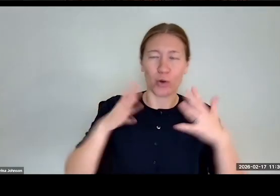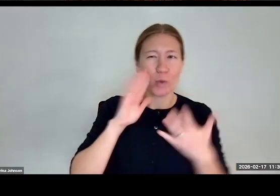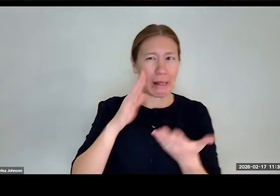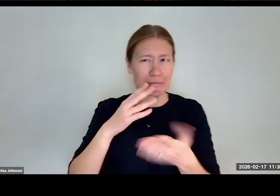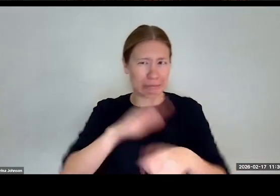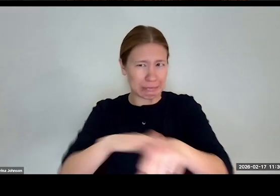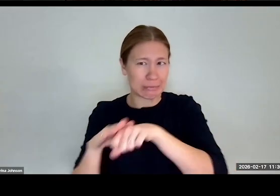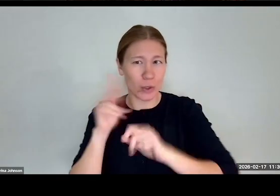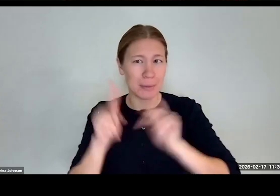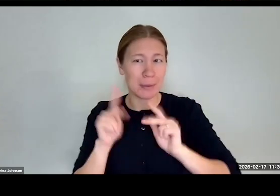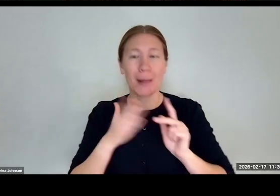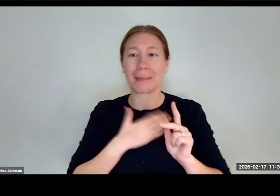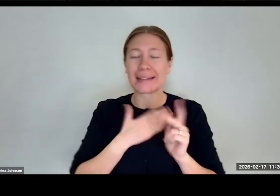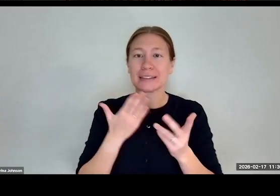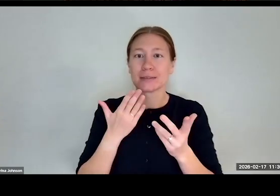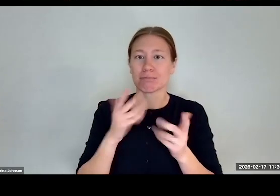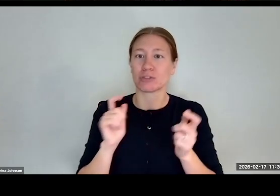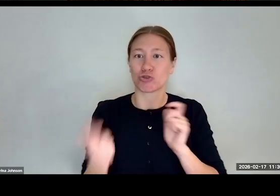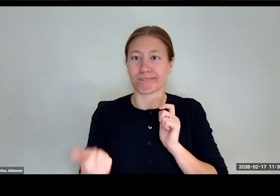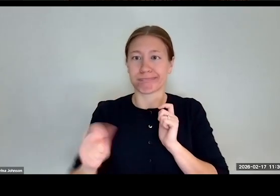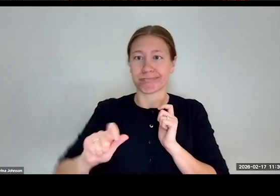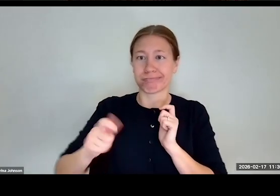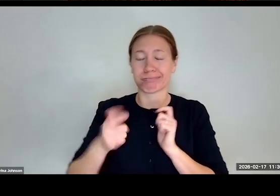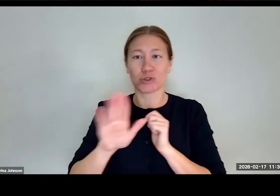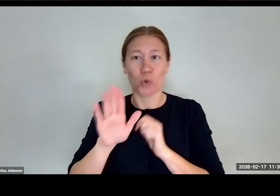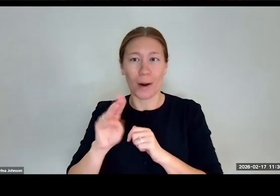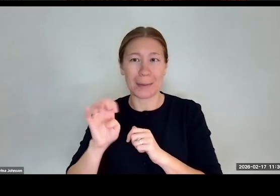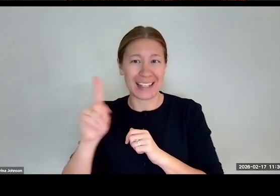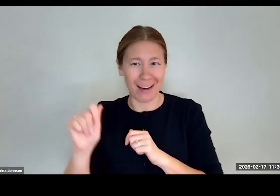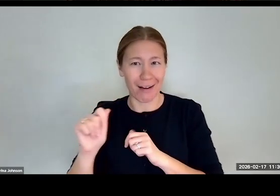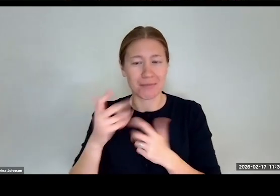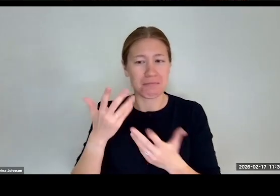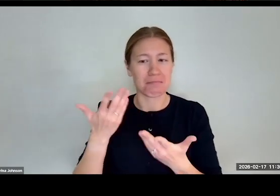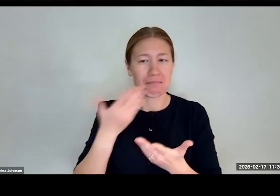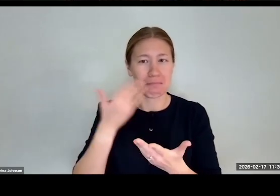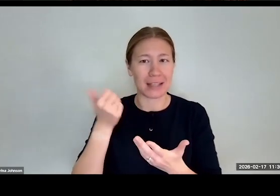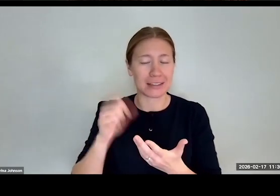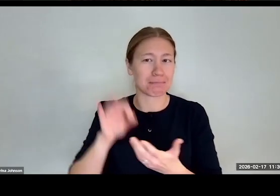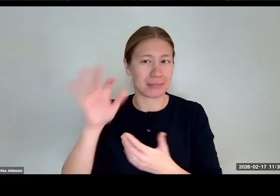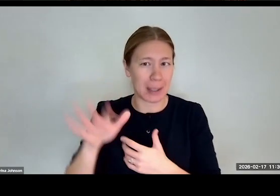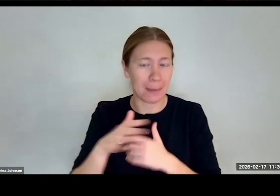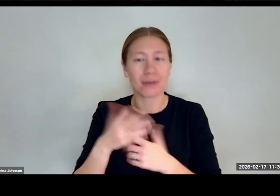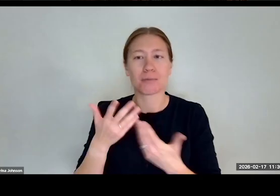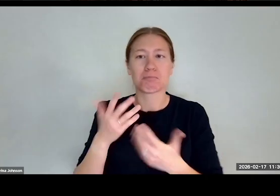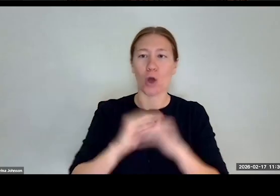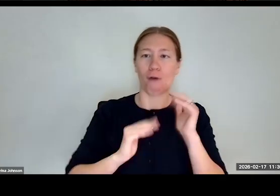and ask them to adjust their volume down and then back up after the media starts playing so that the volume is at a comfortable level for them